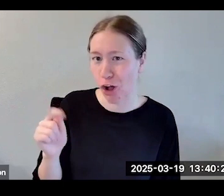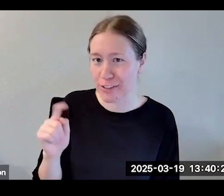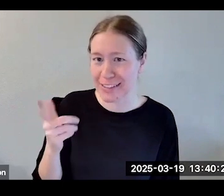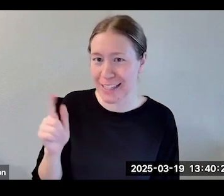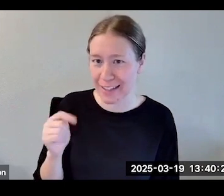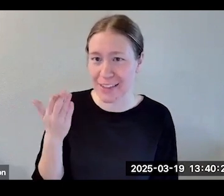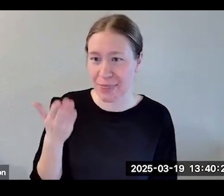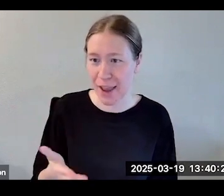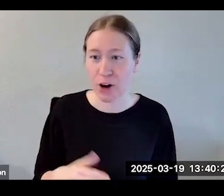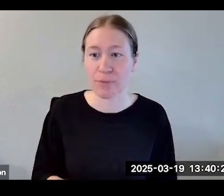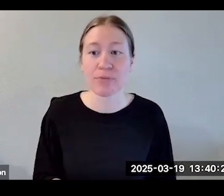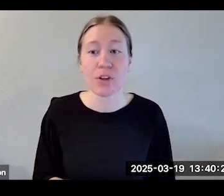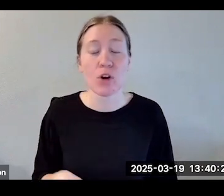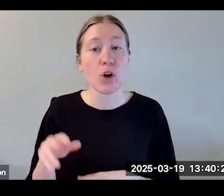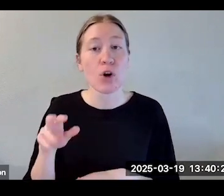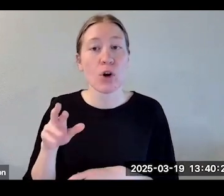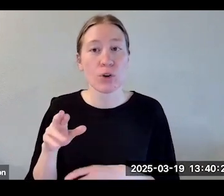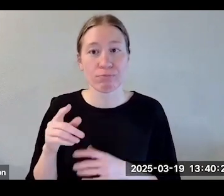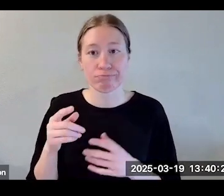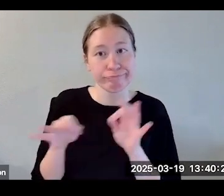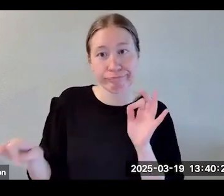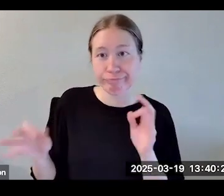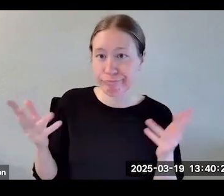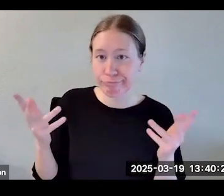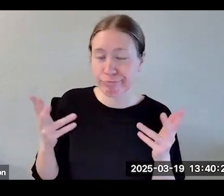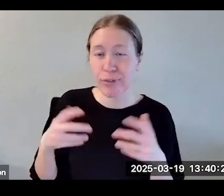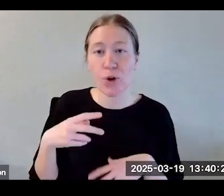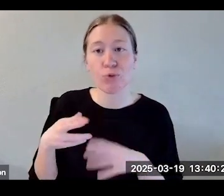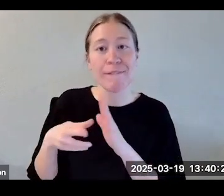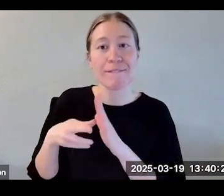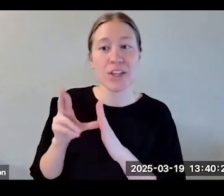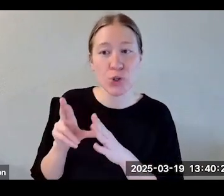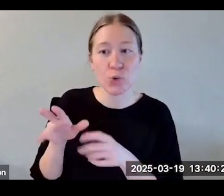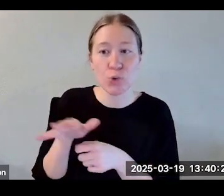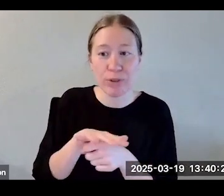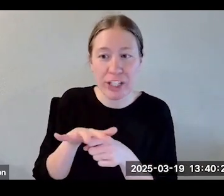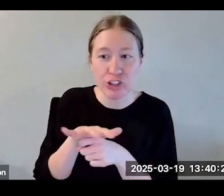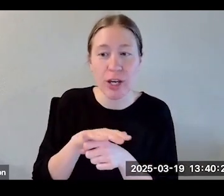of Microsoft Word's top ribbon